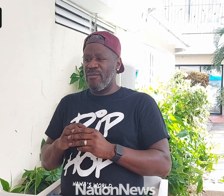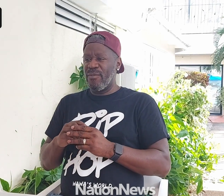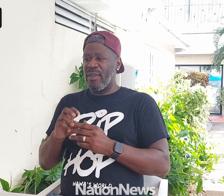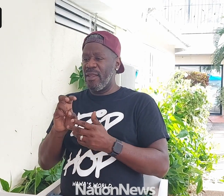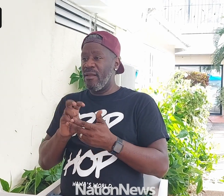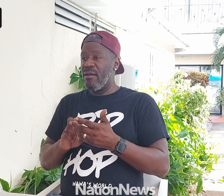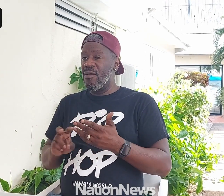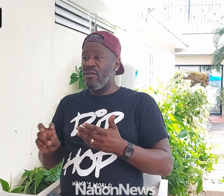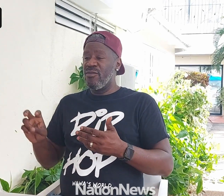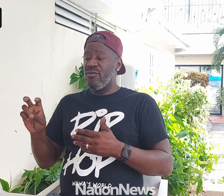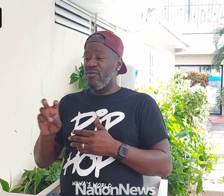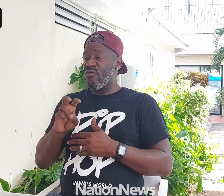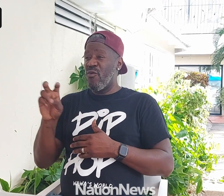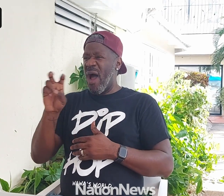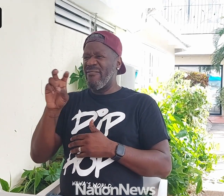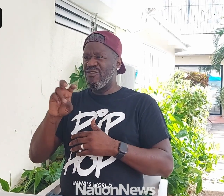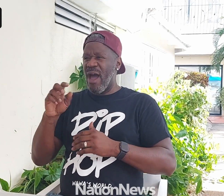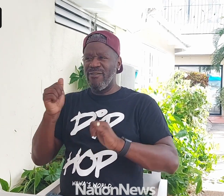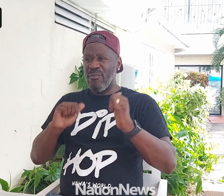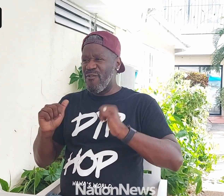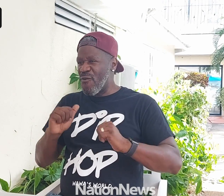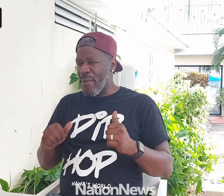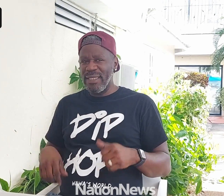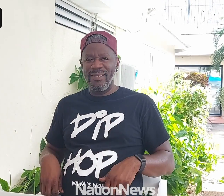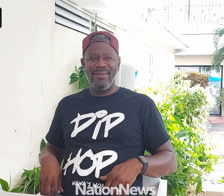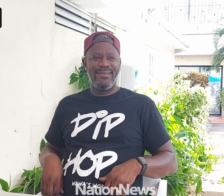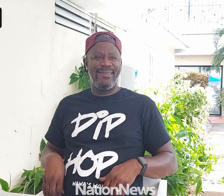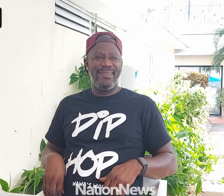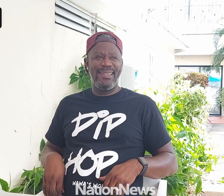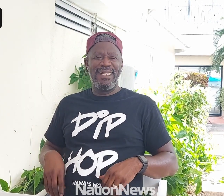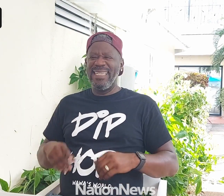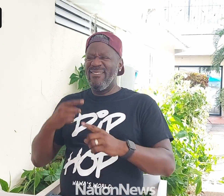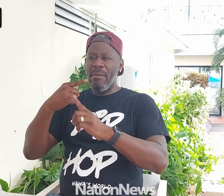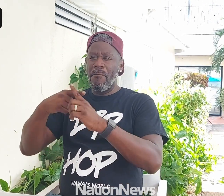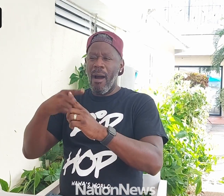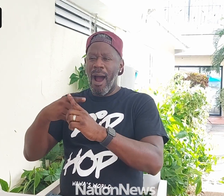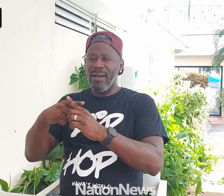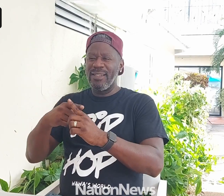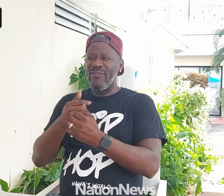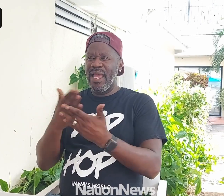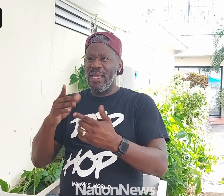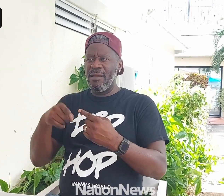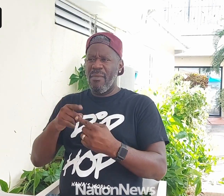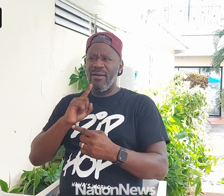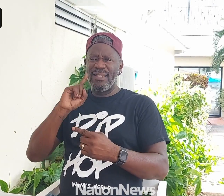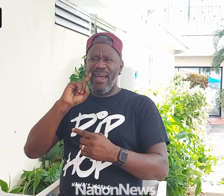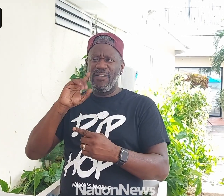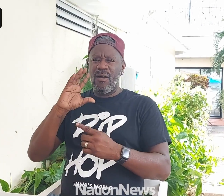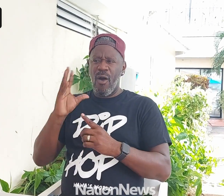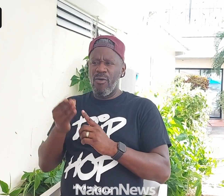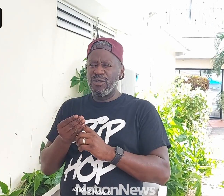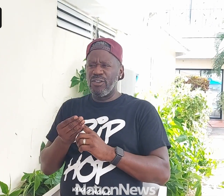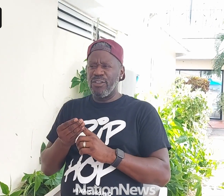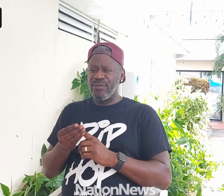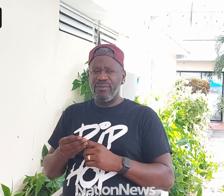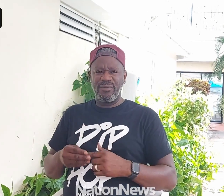it's about how we view the world and my journey I've been performing you know a lot of positive